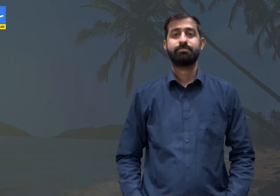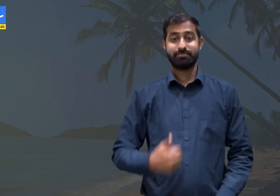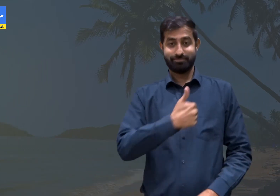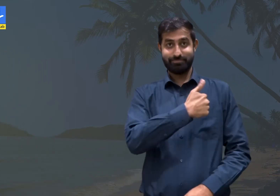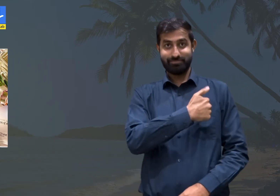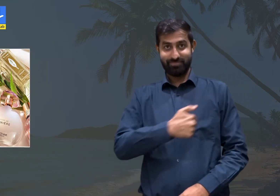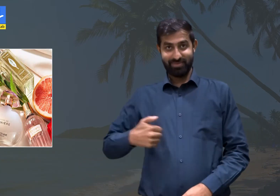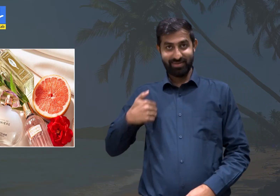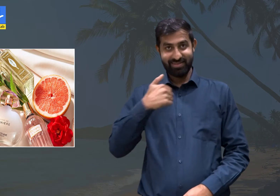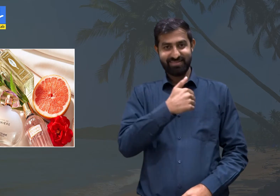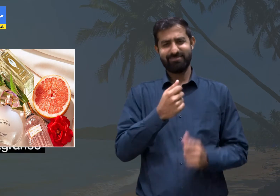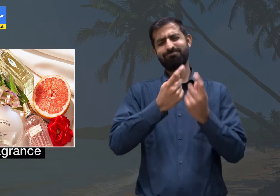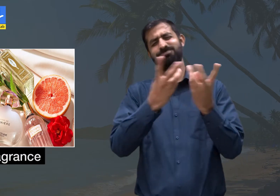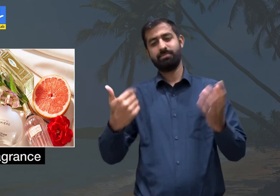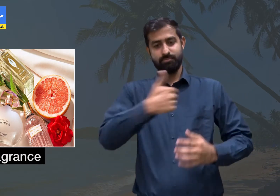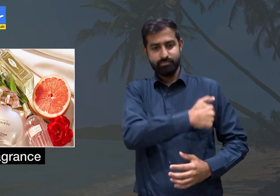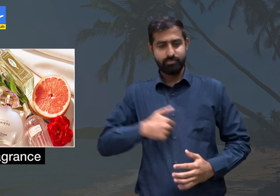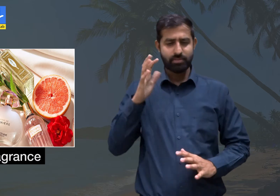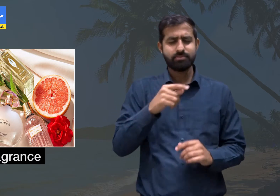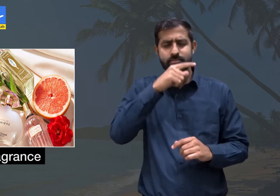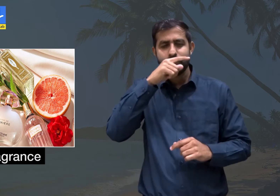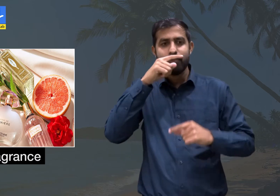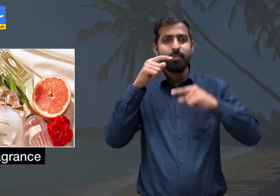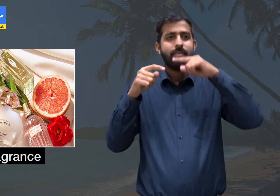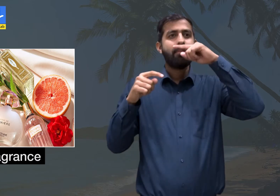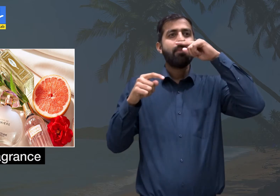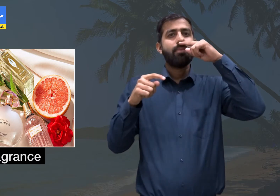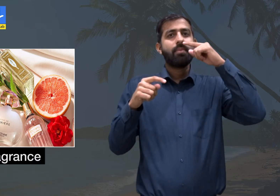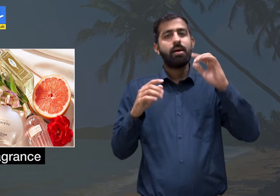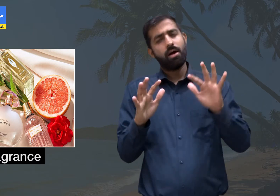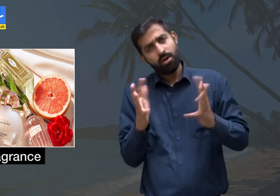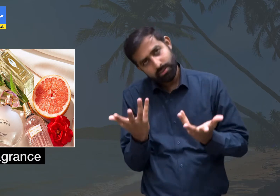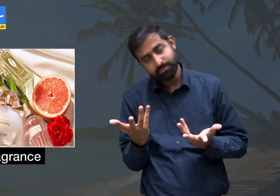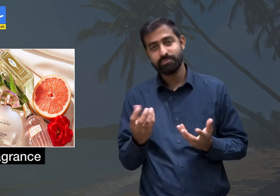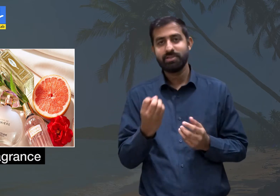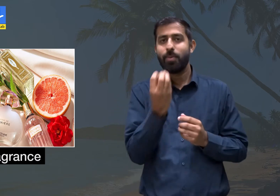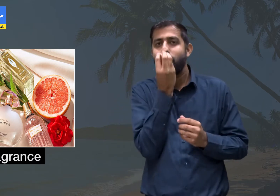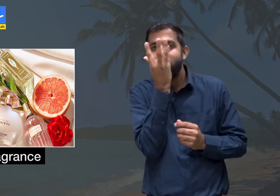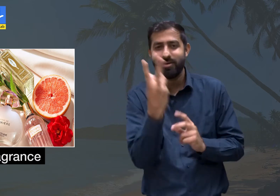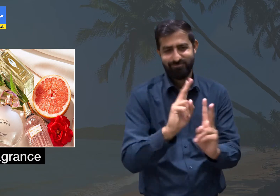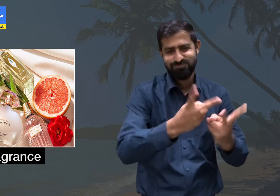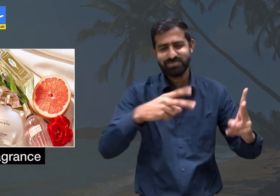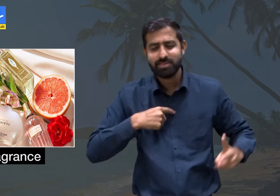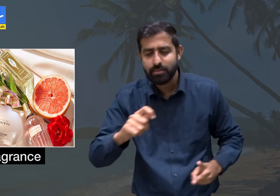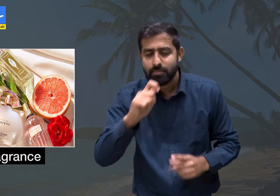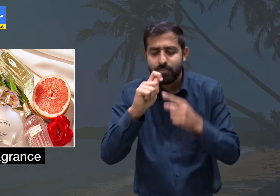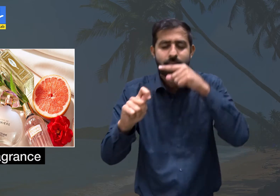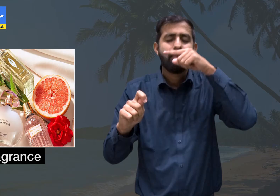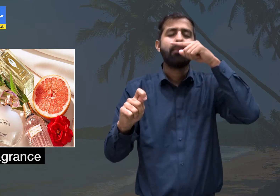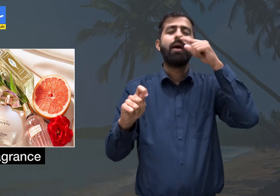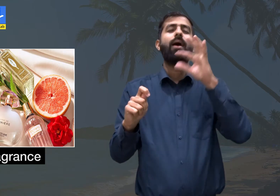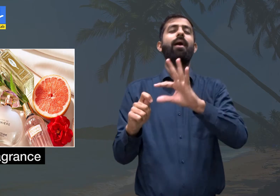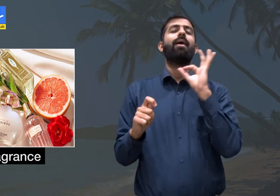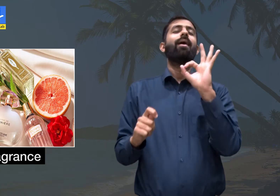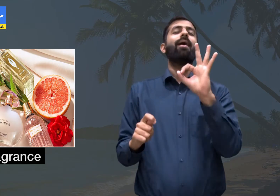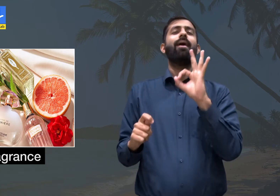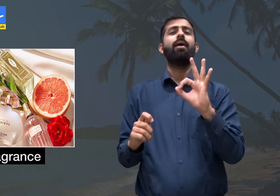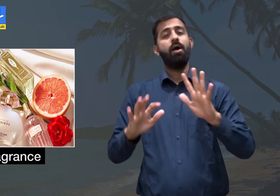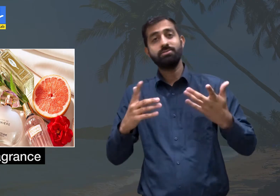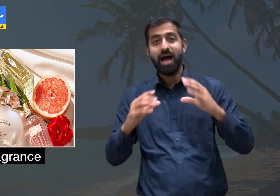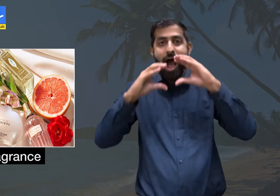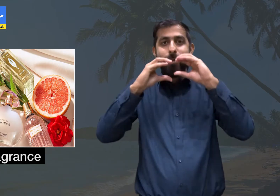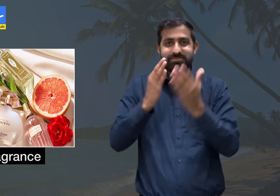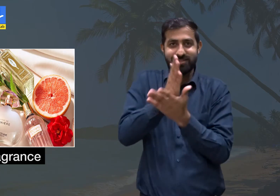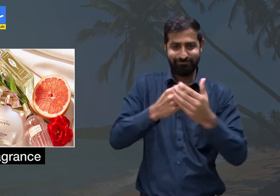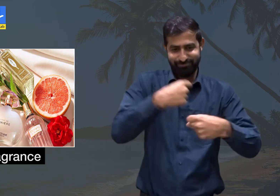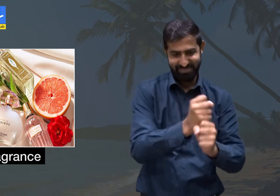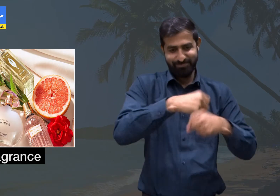A sweet or pleasant smell of perfumes, flowers or